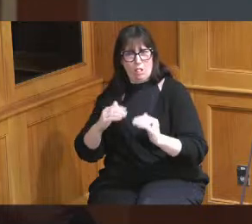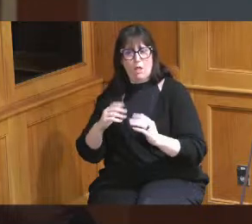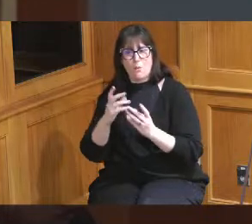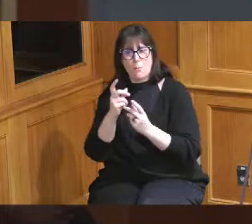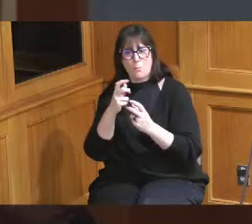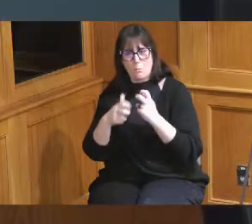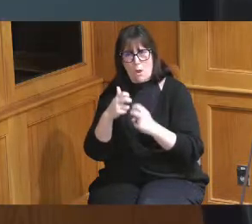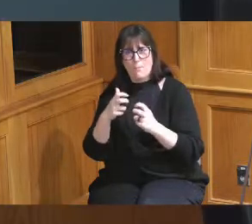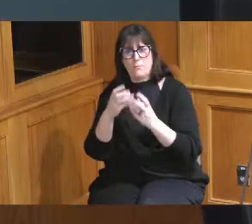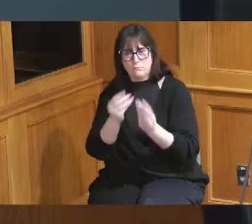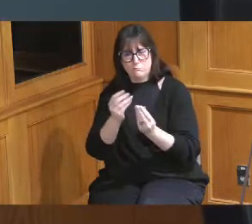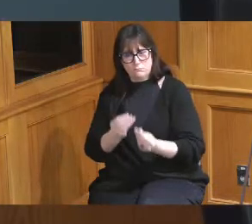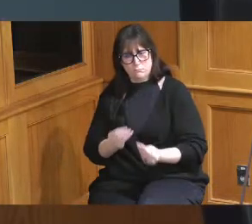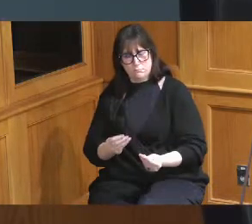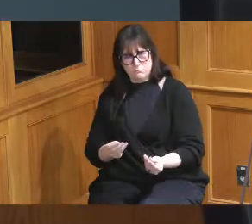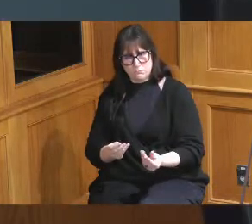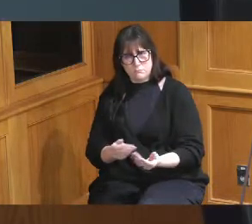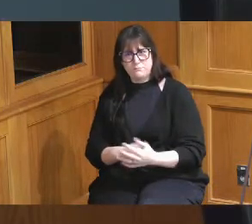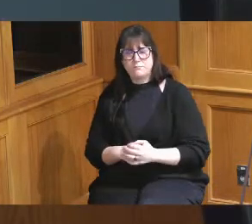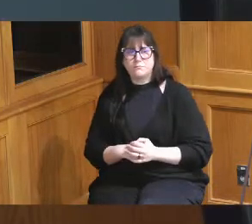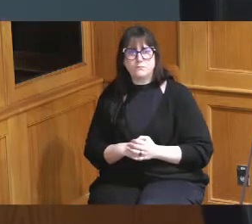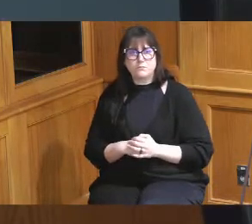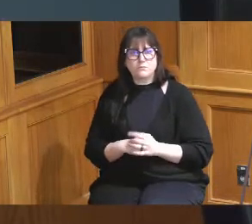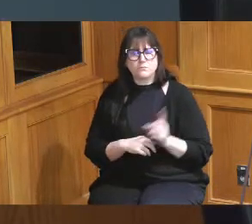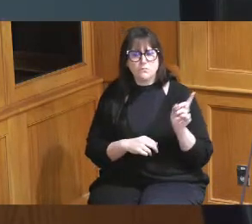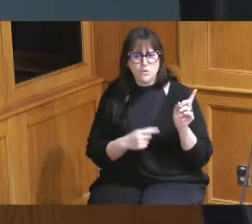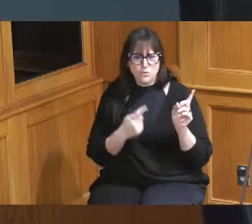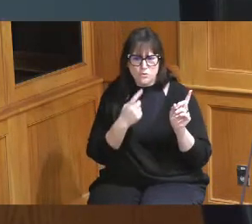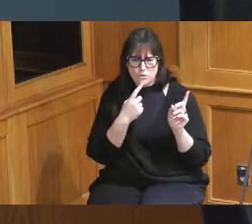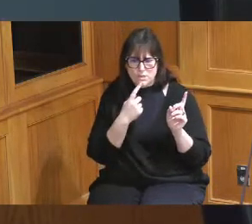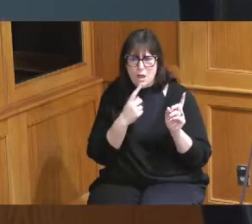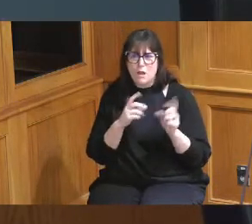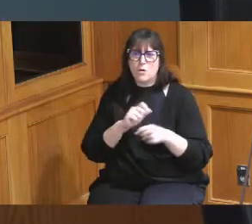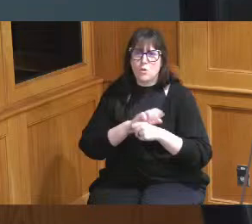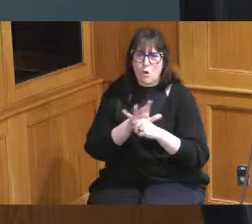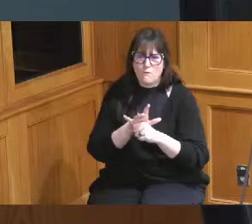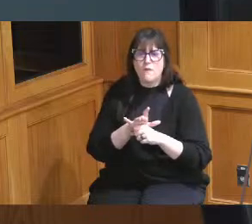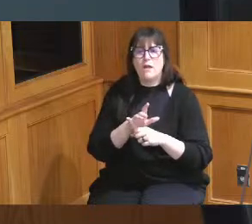reminders of where you have stepped in related to Covid related to flooding related to the styrene